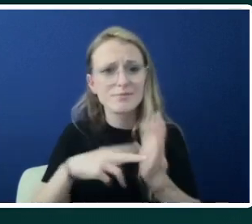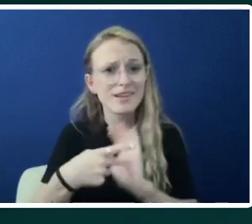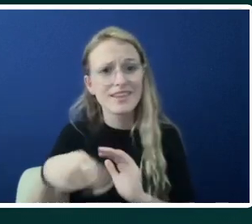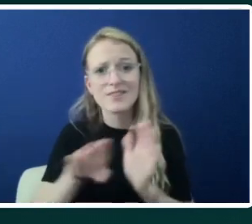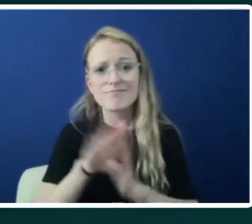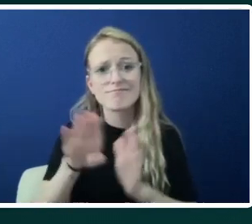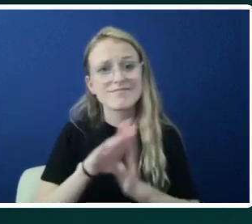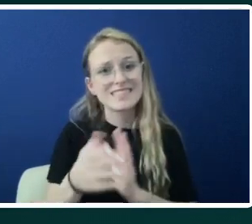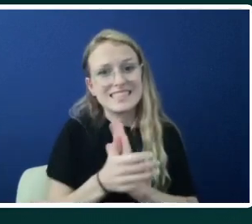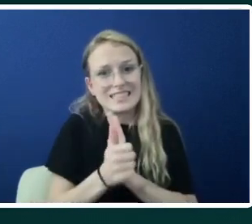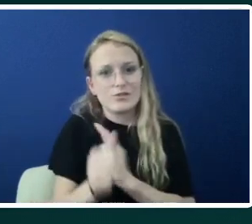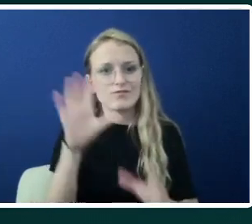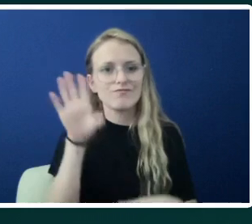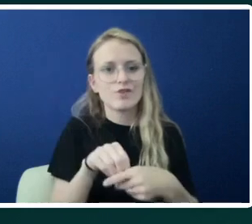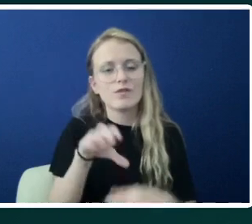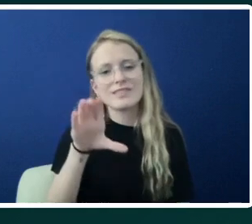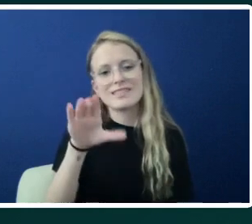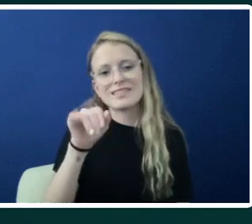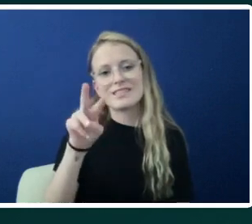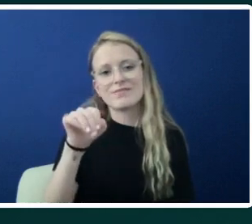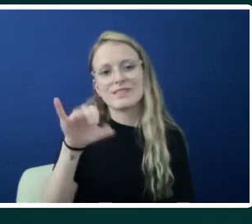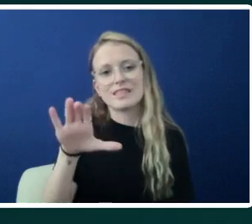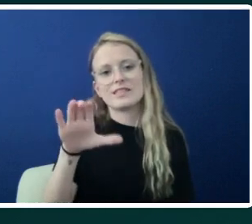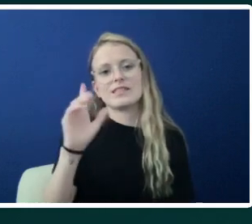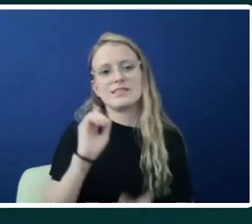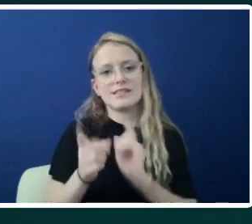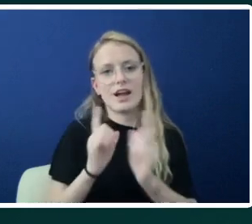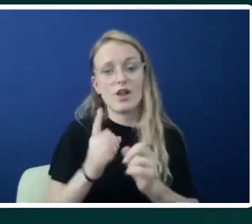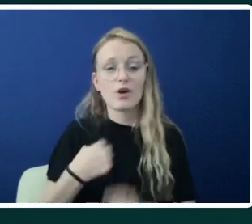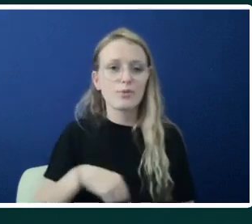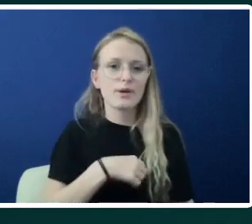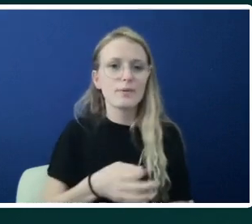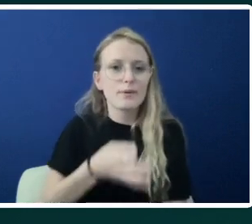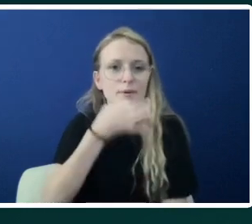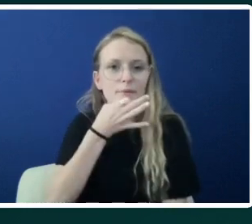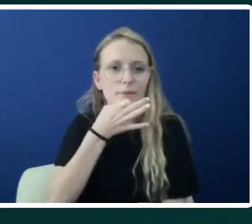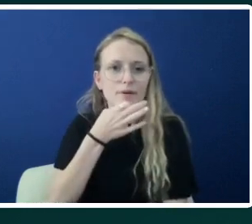And that's something that we have expertise in as educators that we can support them with.